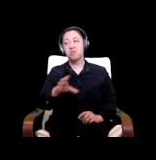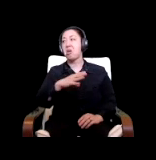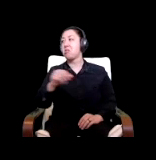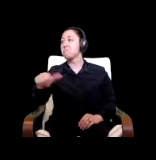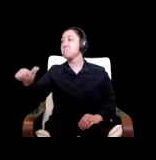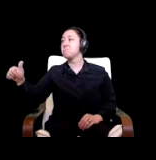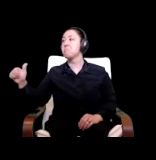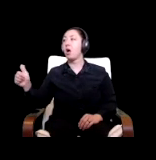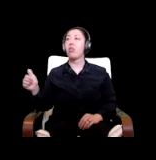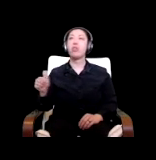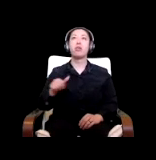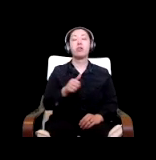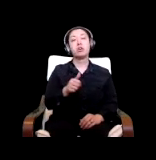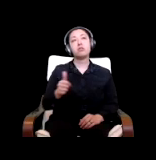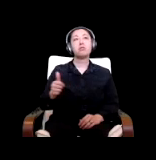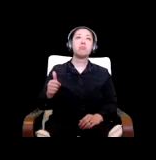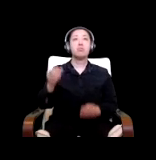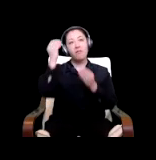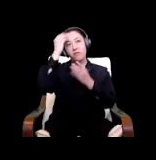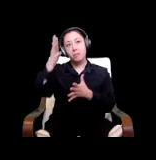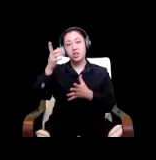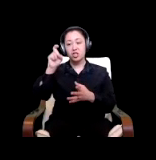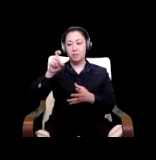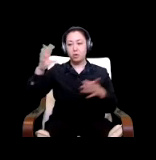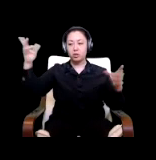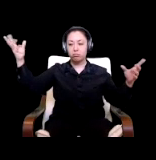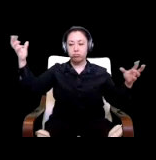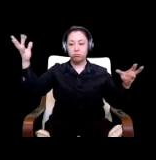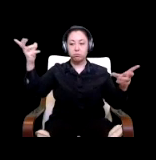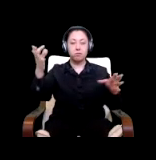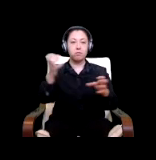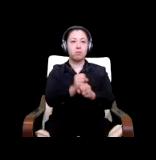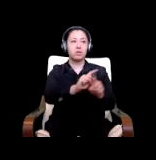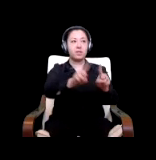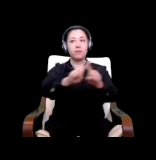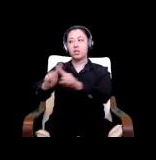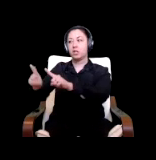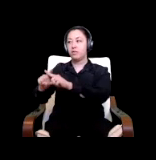It is meant to be a consolidation of all the resources out there because there are so many